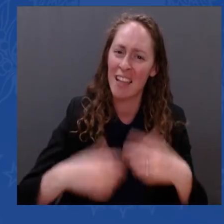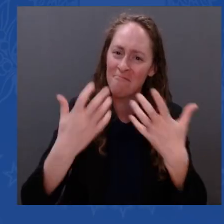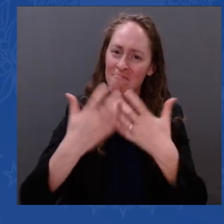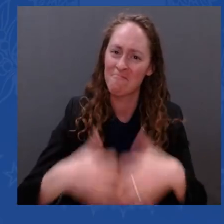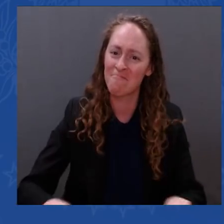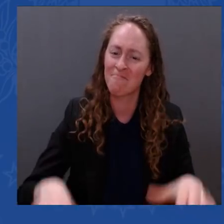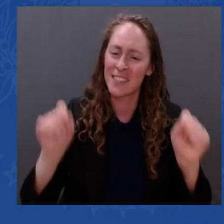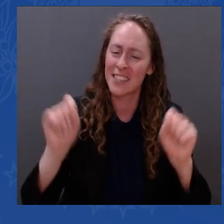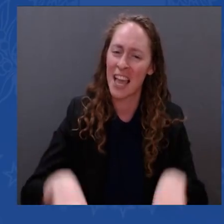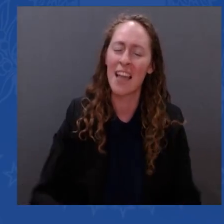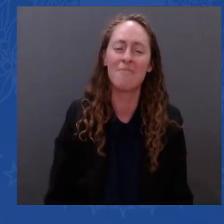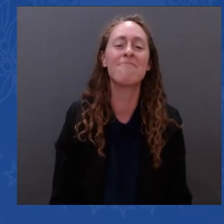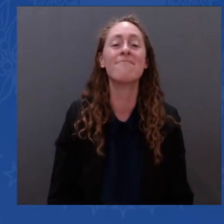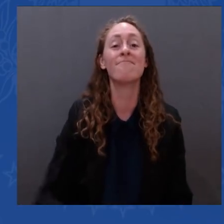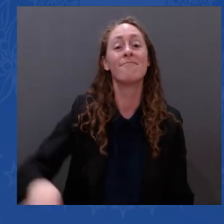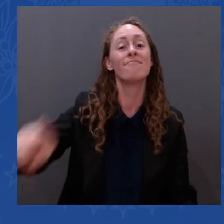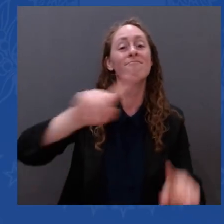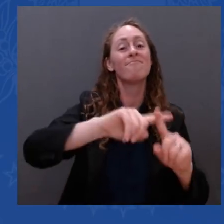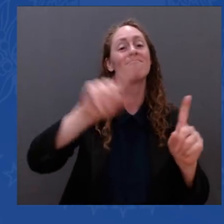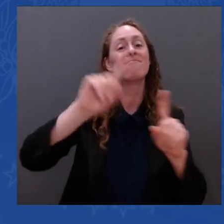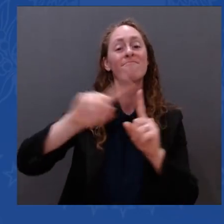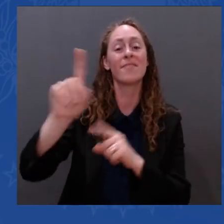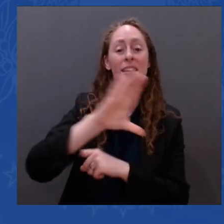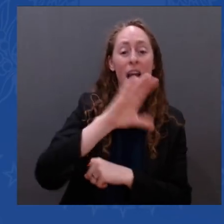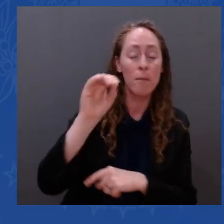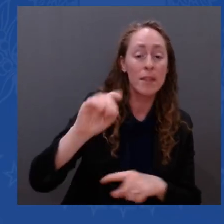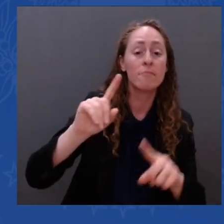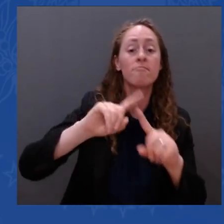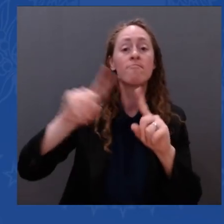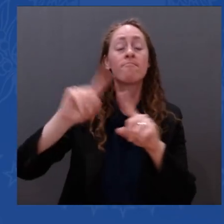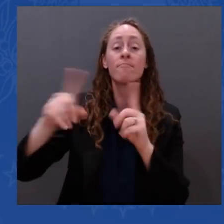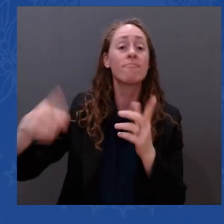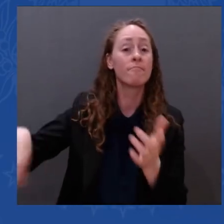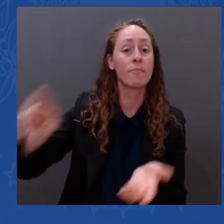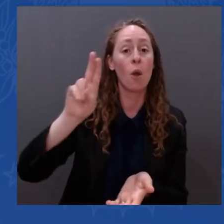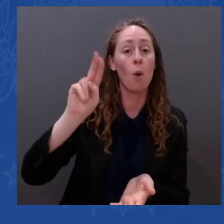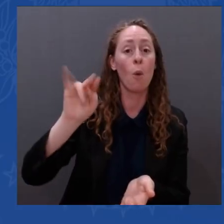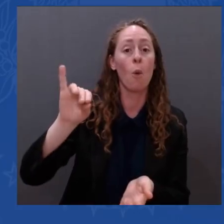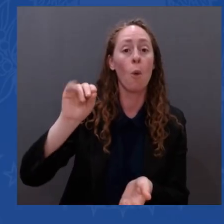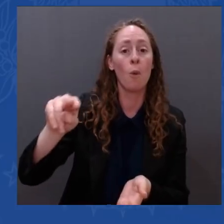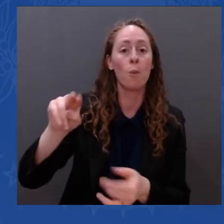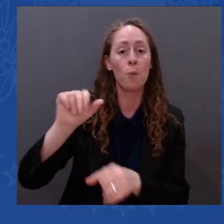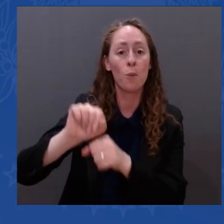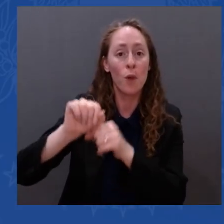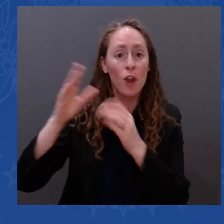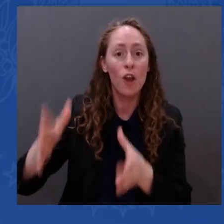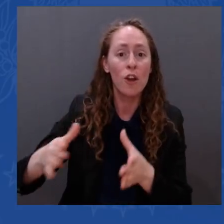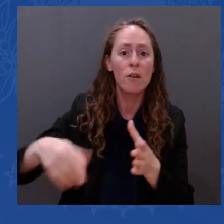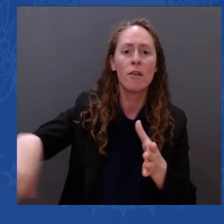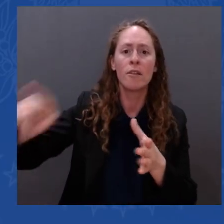because all understand the same basic thing: Electric vehicles are good for our climate goals,